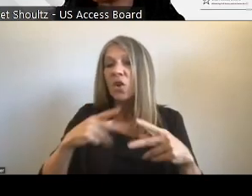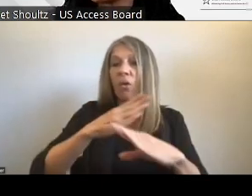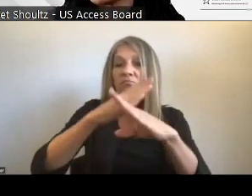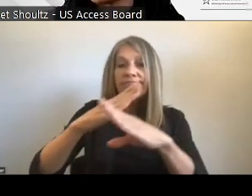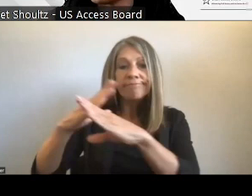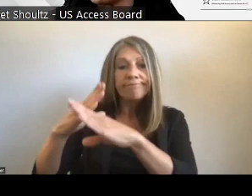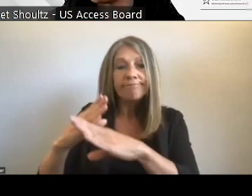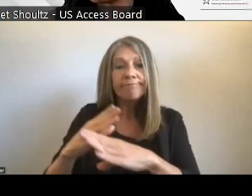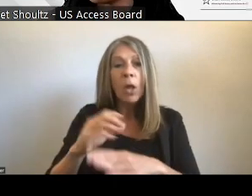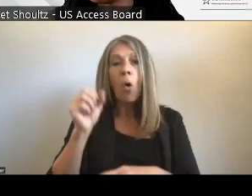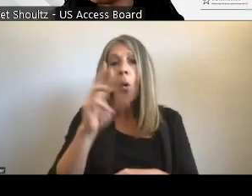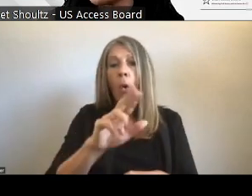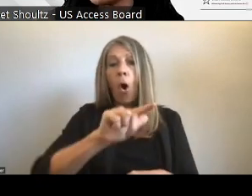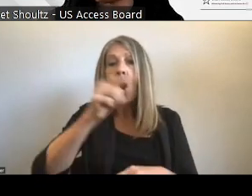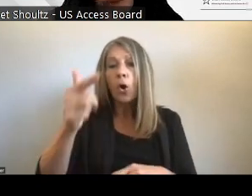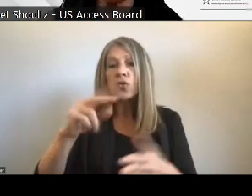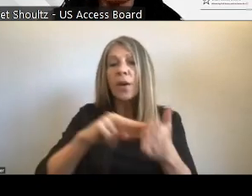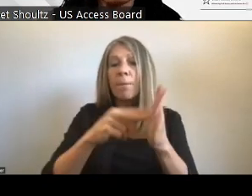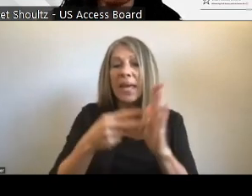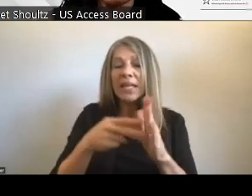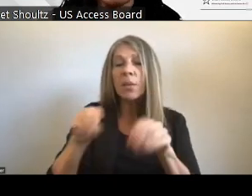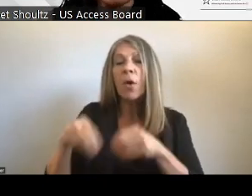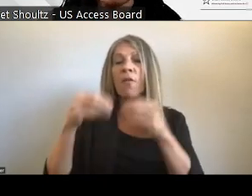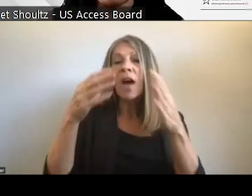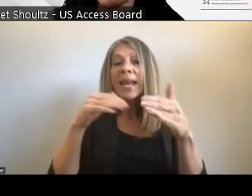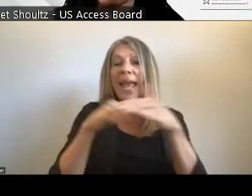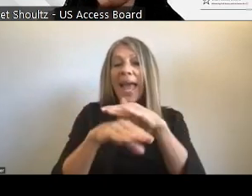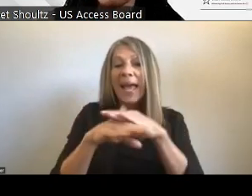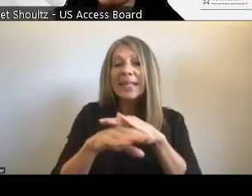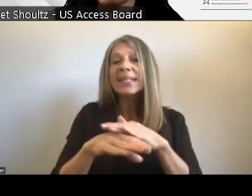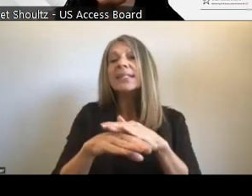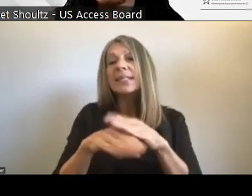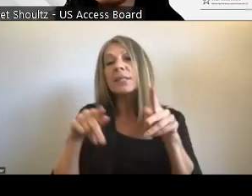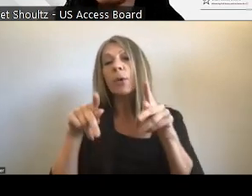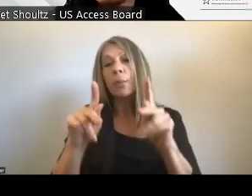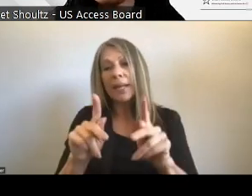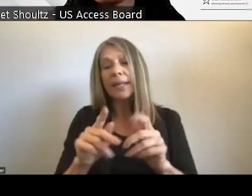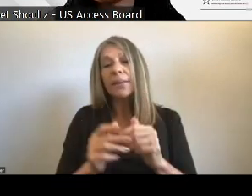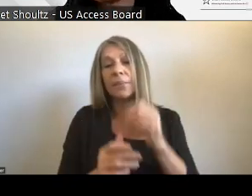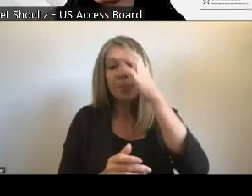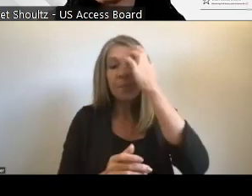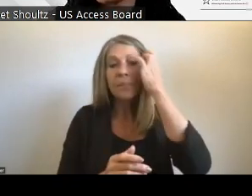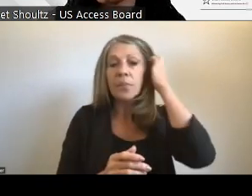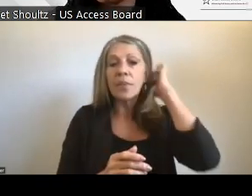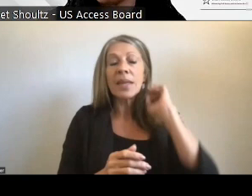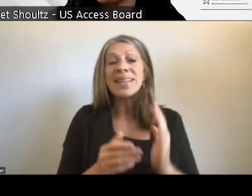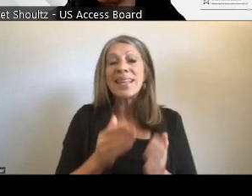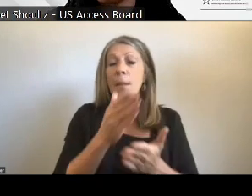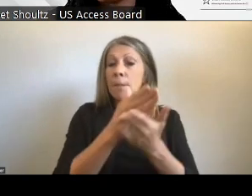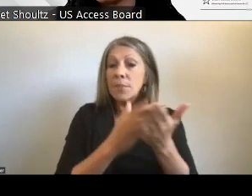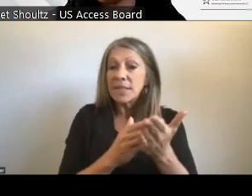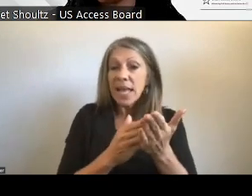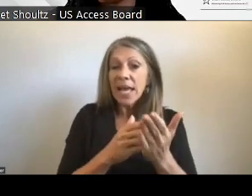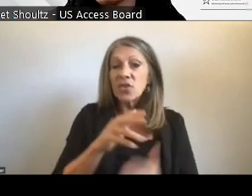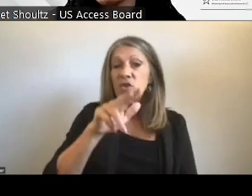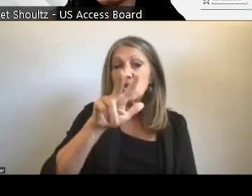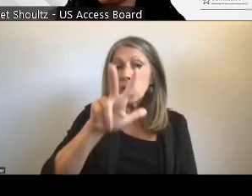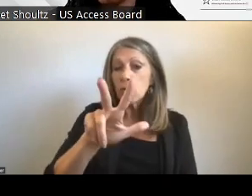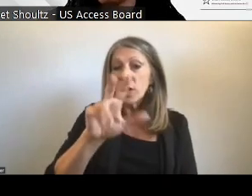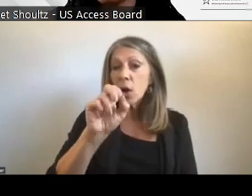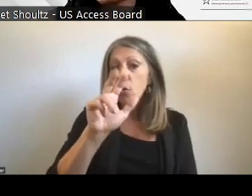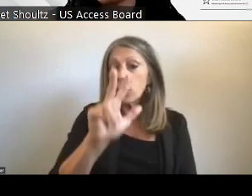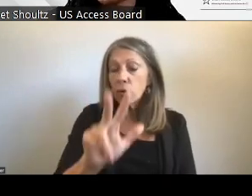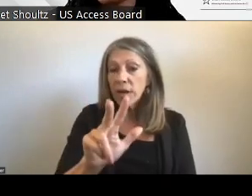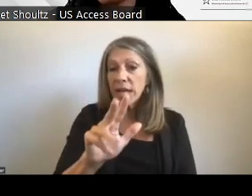means of providing access for pedestrians with disabilities is permitted. In sections 303 and 402,